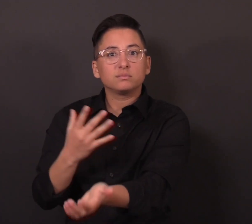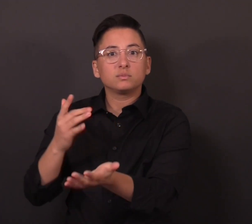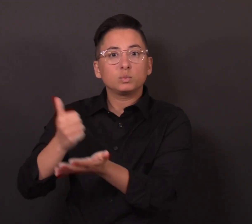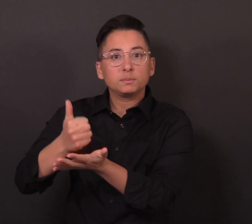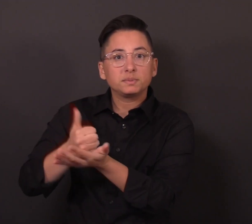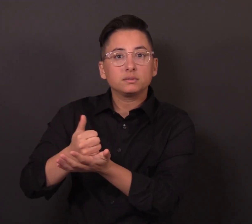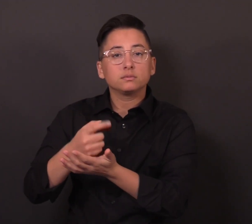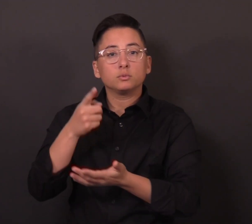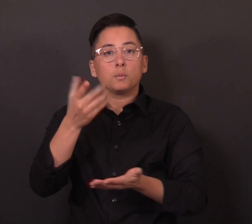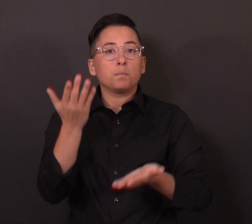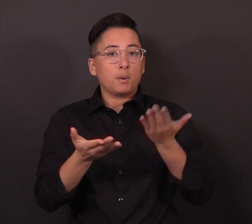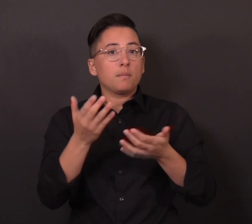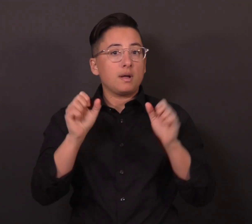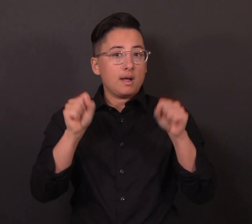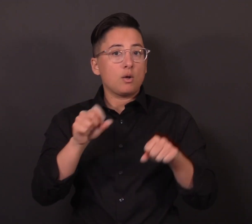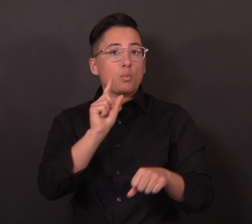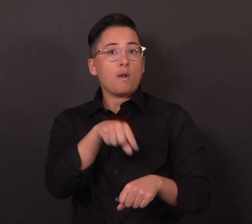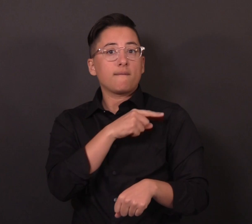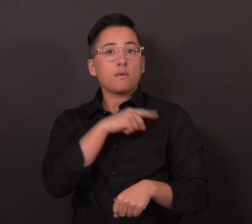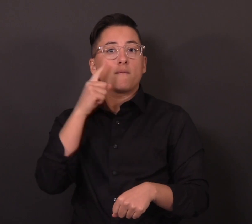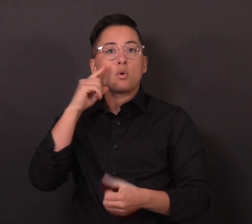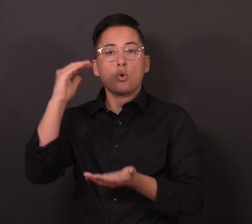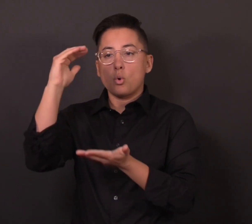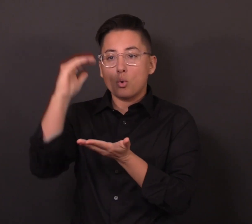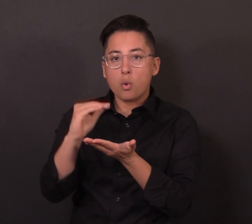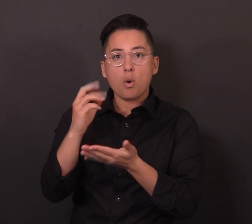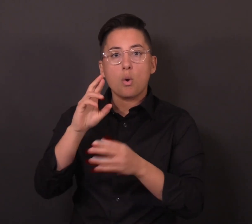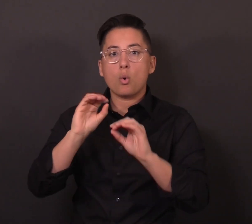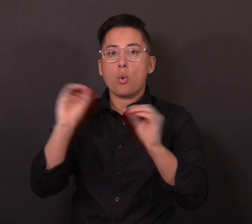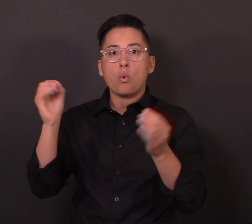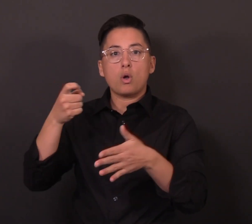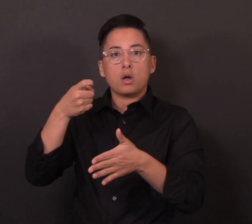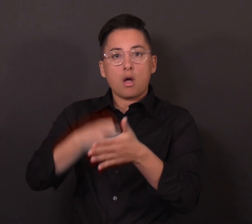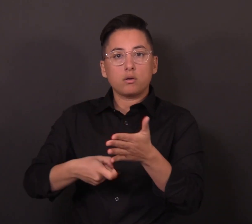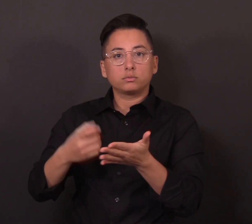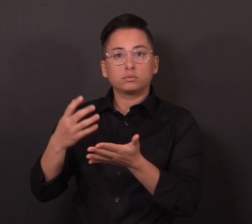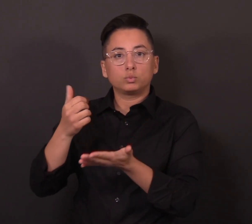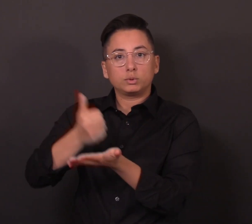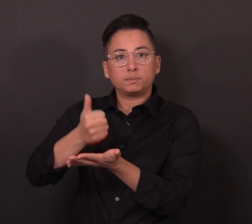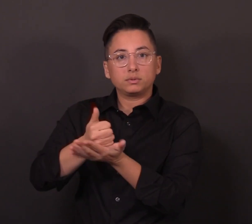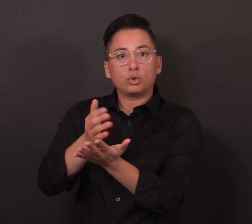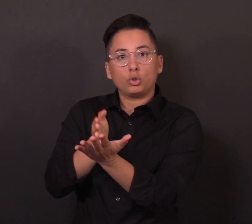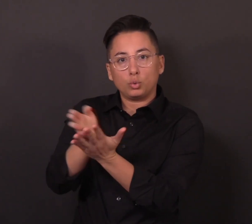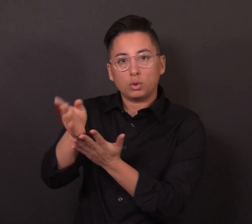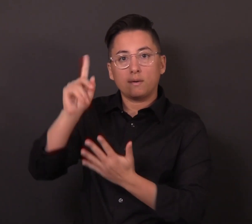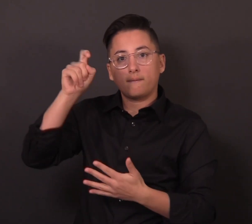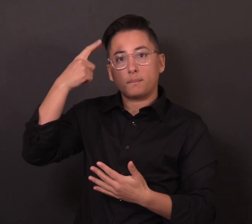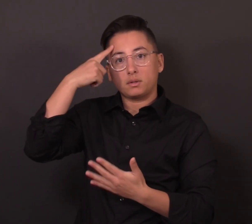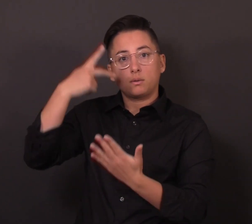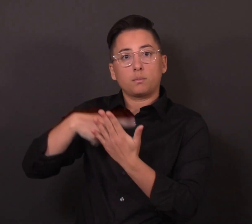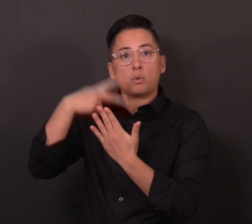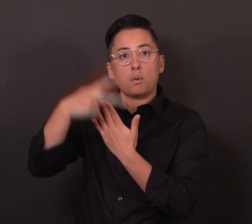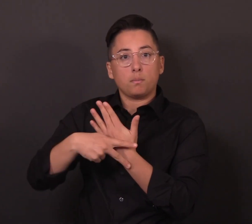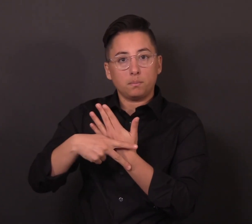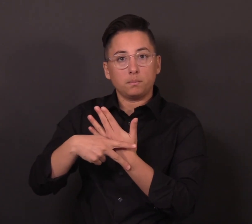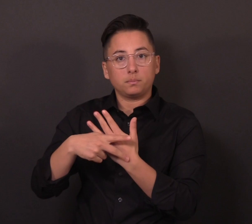you may be eligible for low- or no-cost treatment through a government program to supply doses to providers for free.